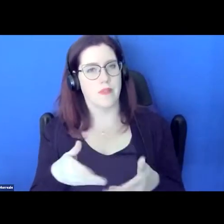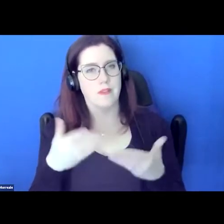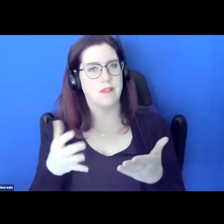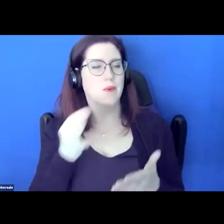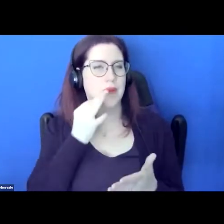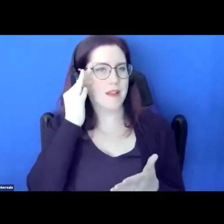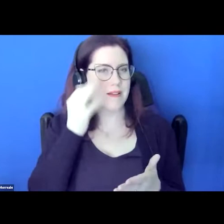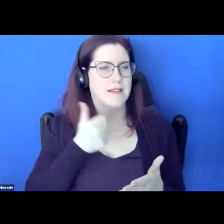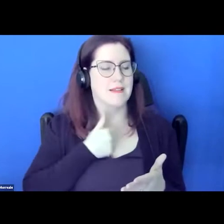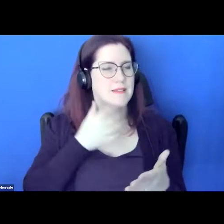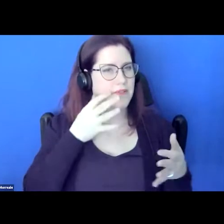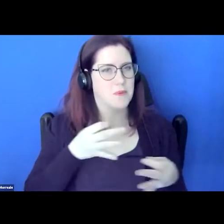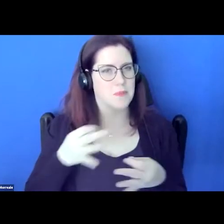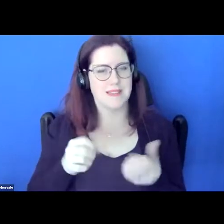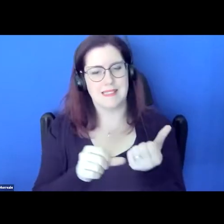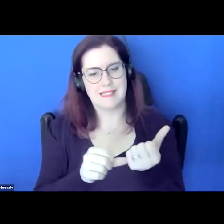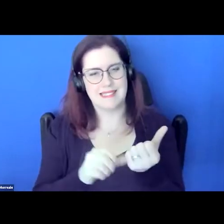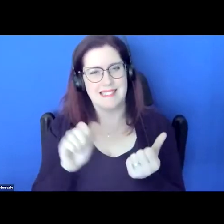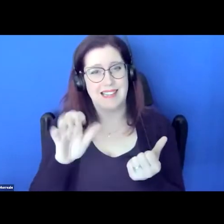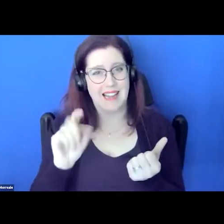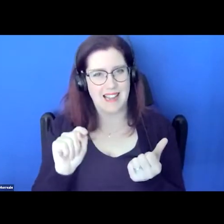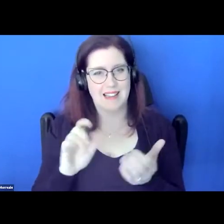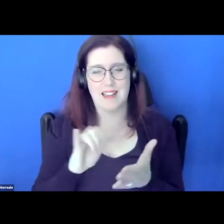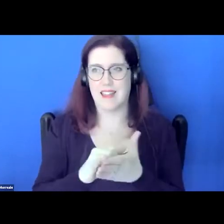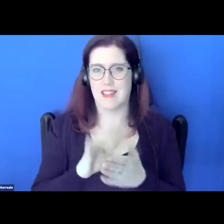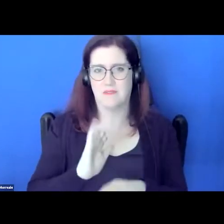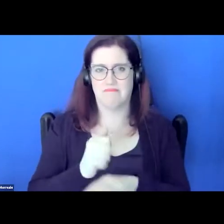an Education Assistance Act that came out in 1975,